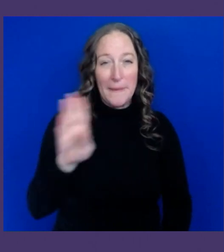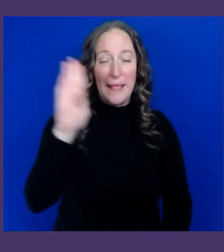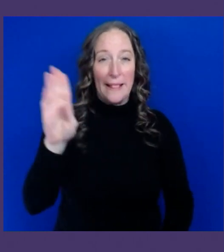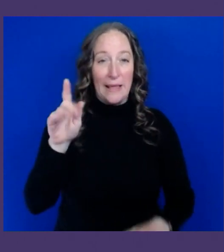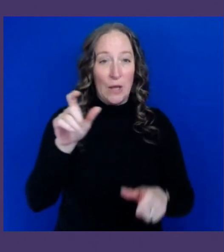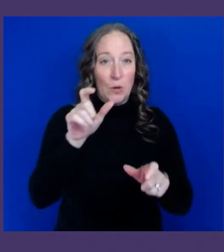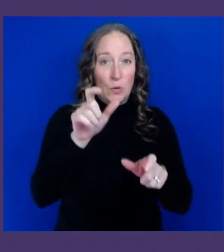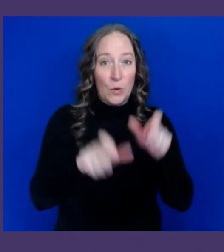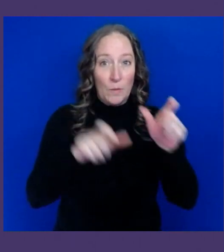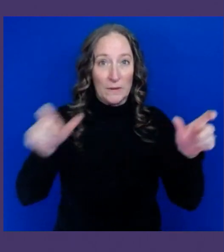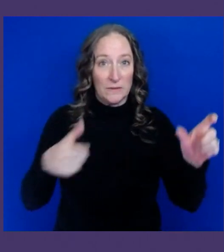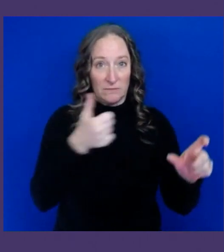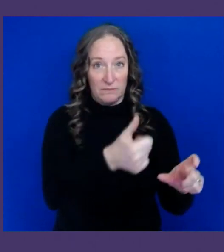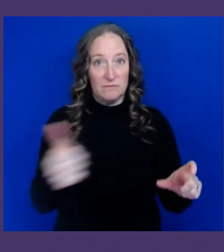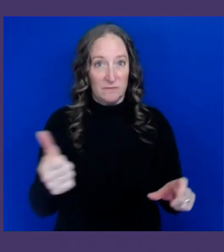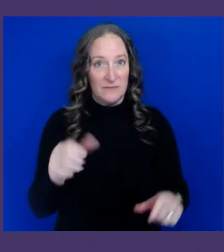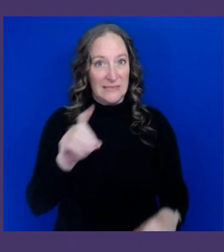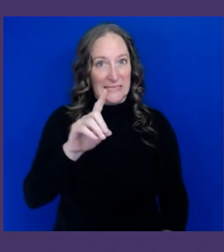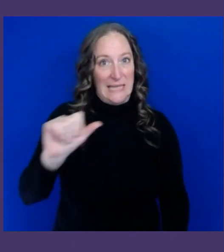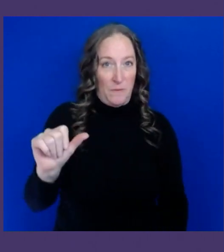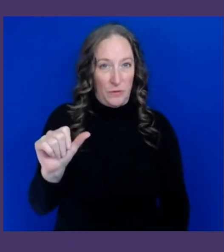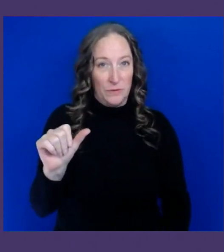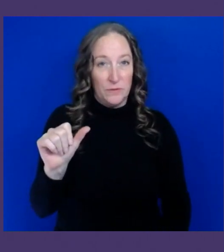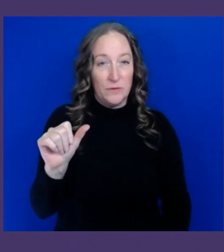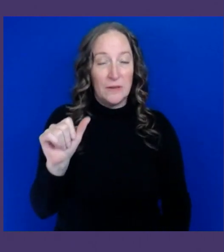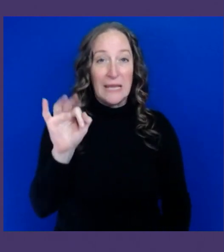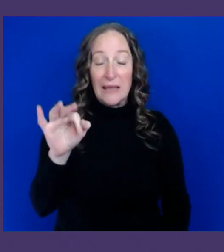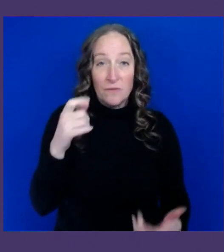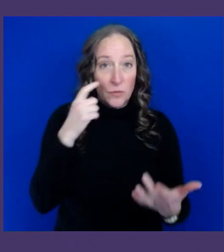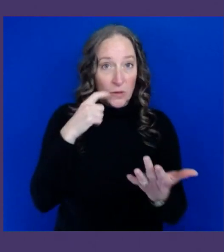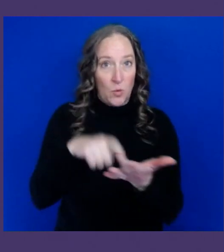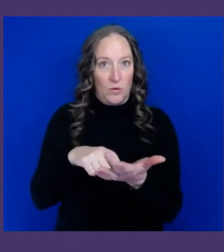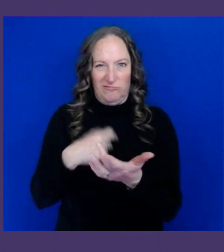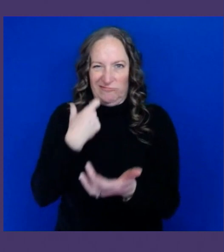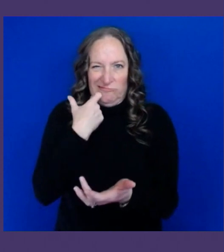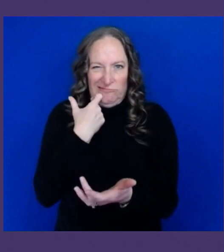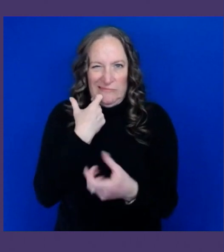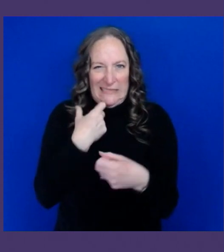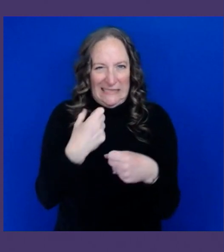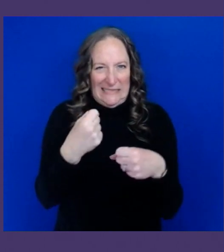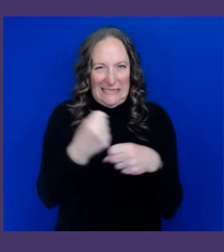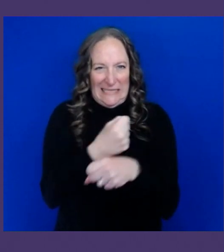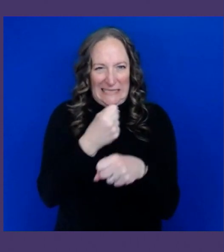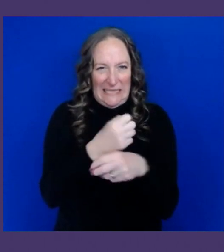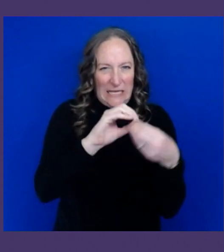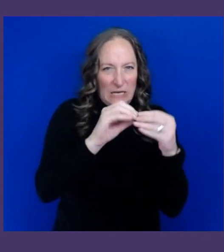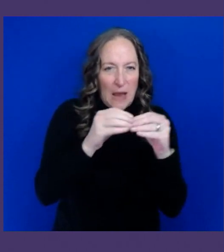If we look at the latest statistics on the number of neurodivergent people across the globe,